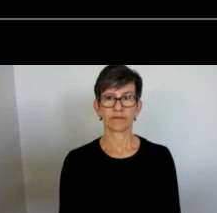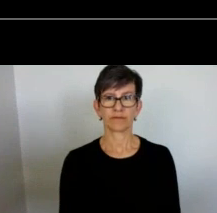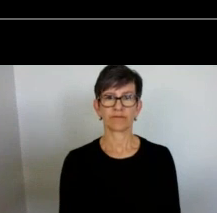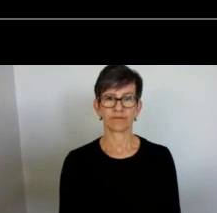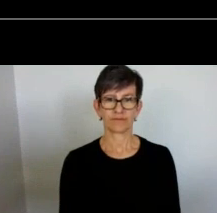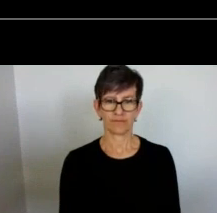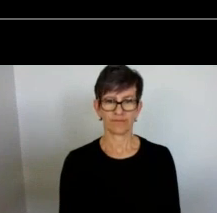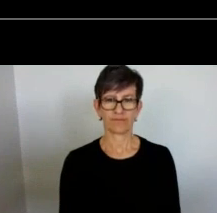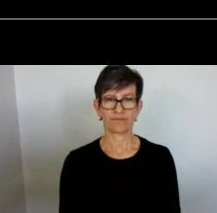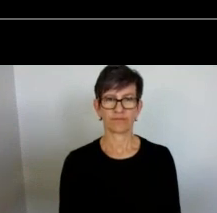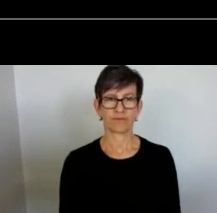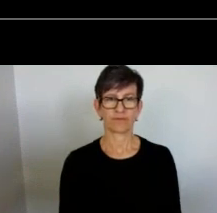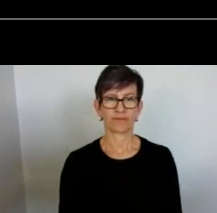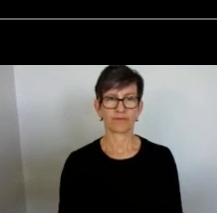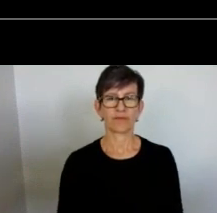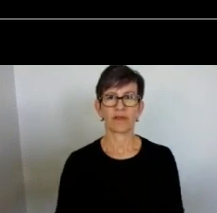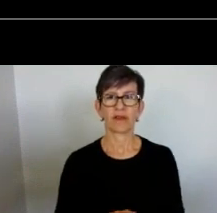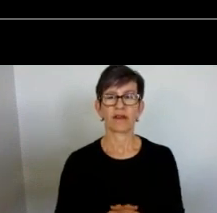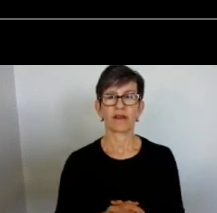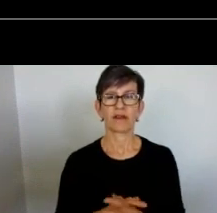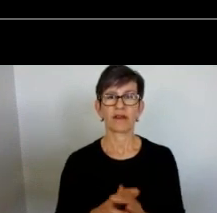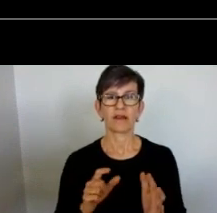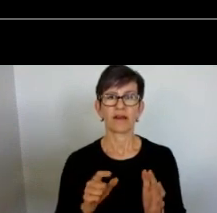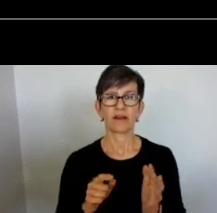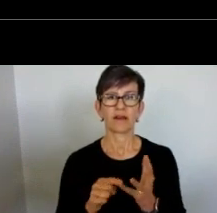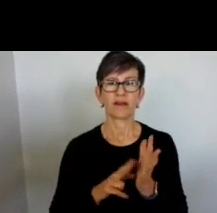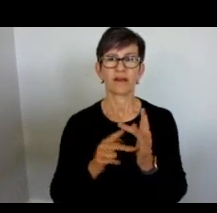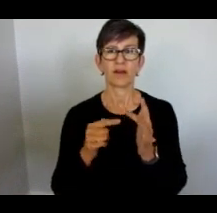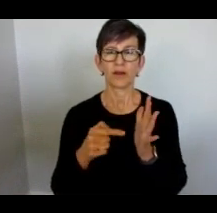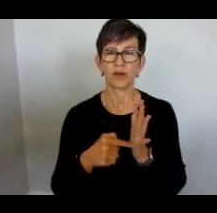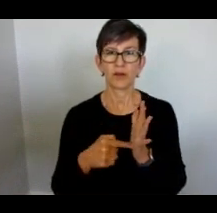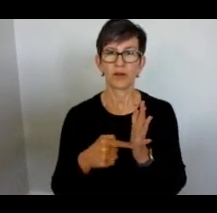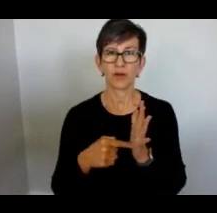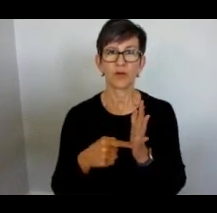put it in lay terms, something that's easy to understand is that it's the inhouse legal team for